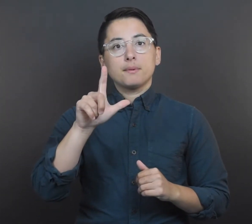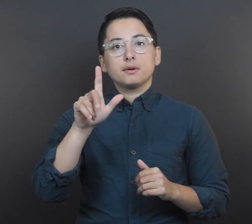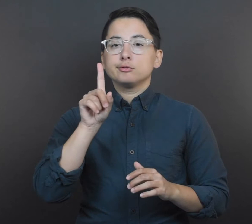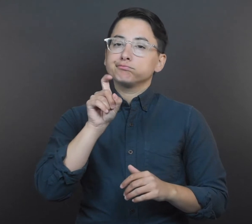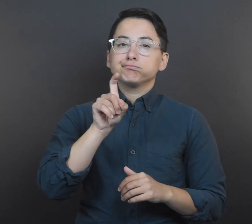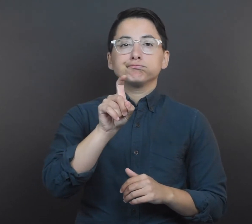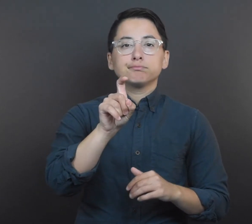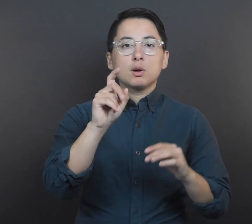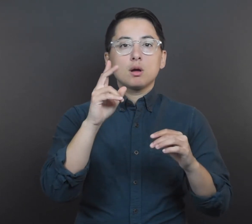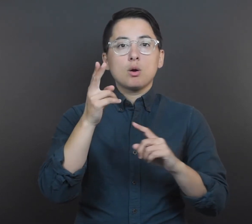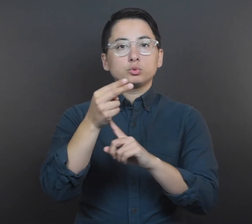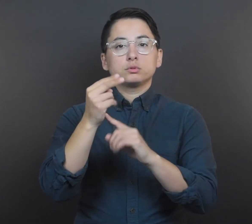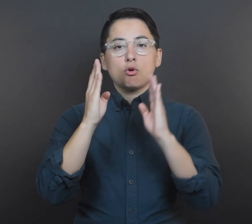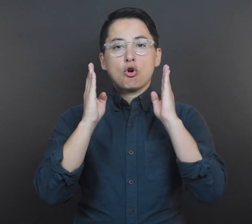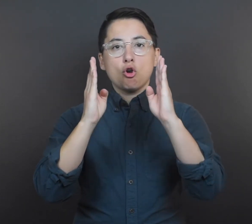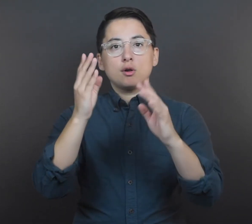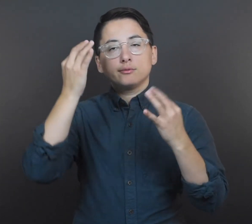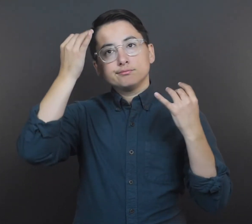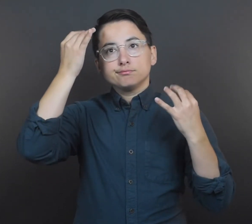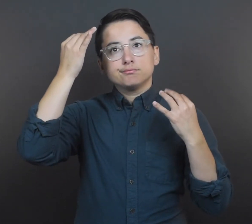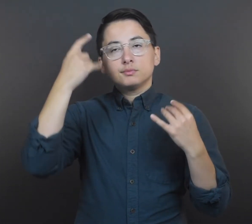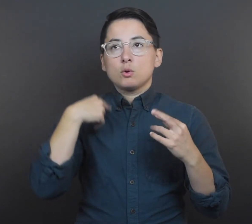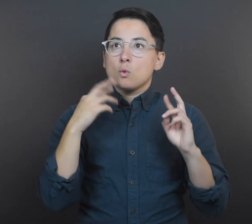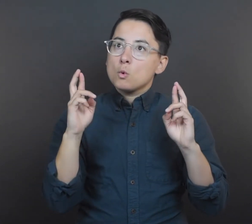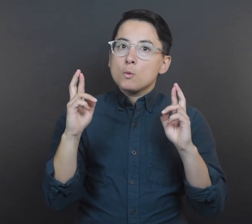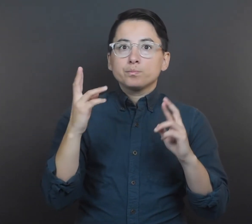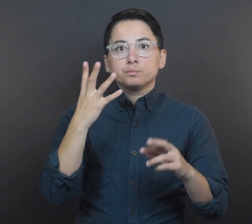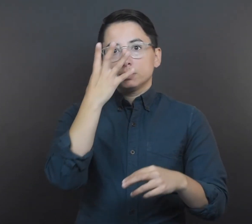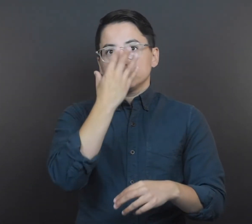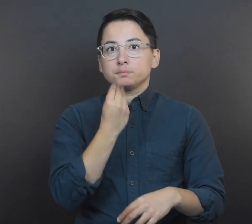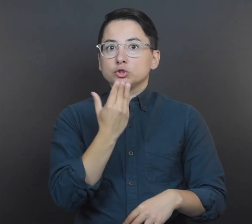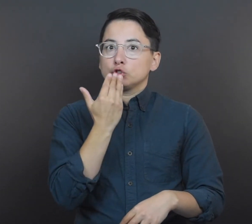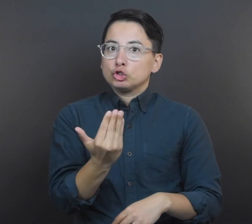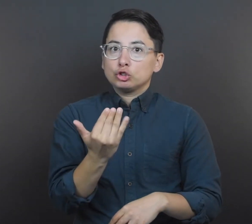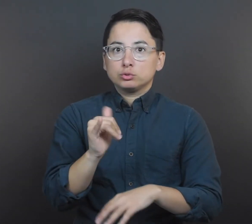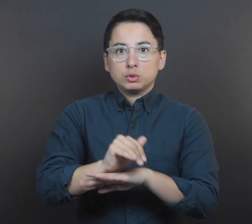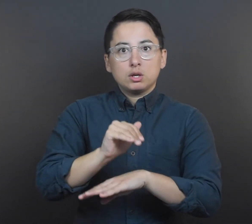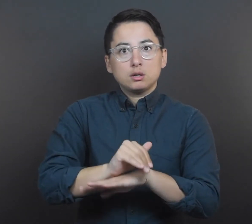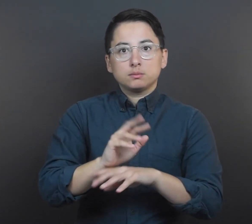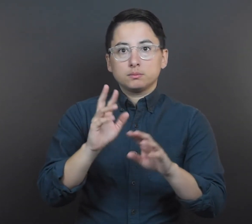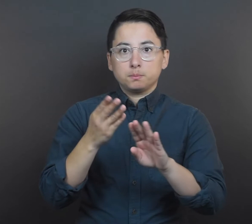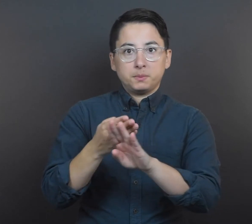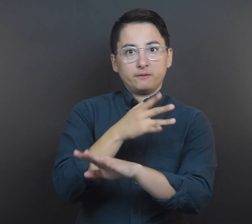to leave, she noticed stacks of children’s clothes neatly arranged in room with the door ajar.